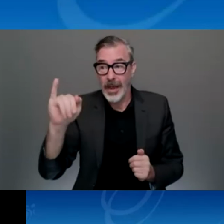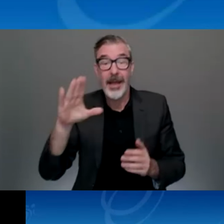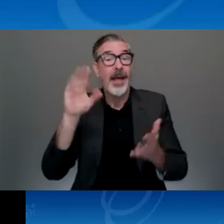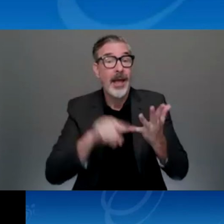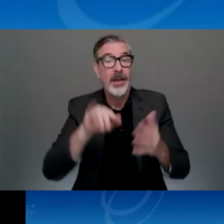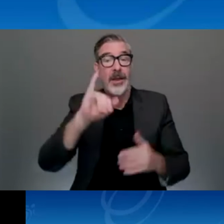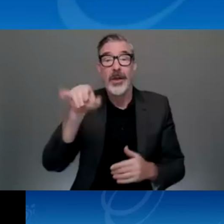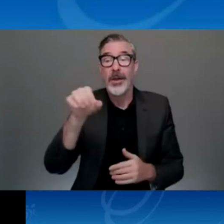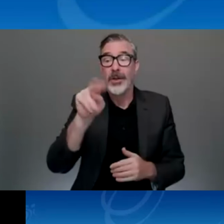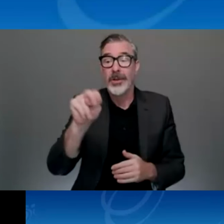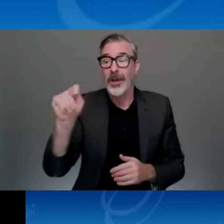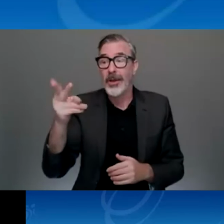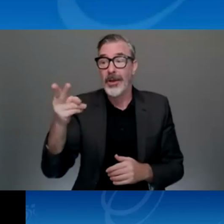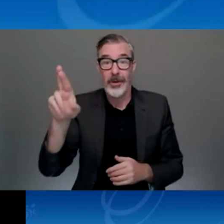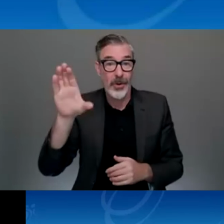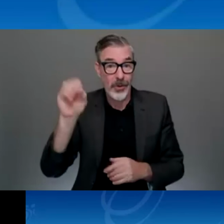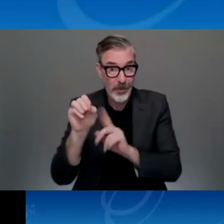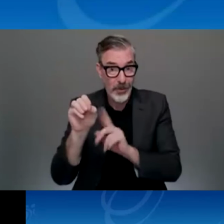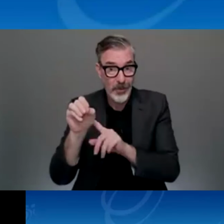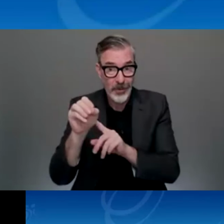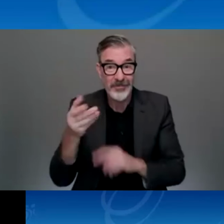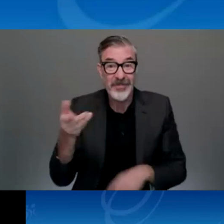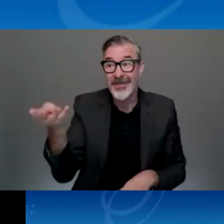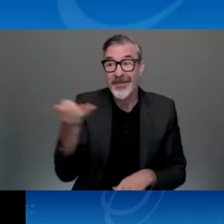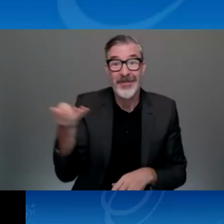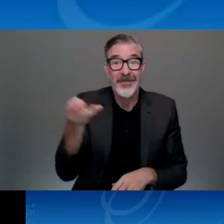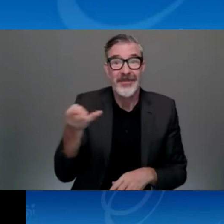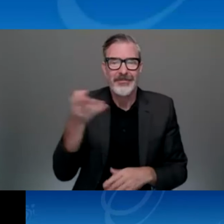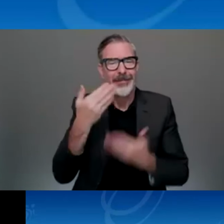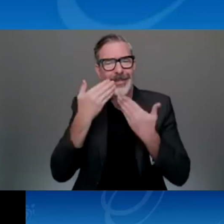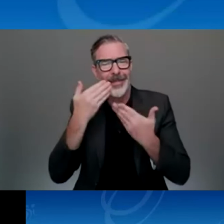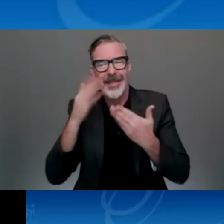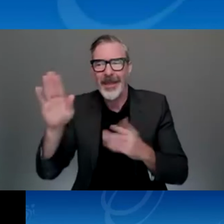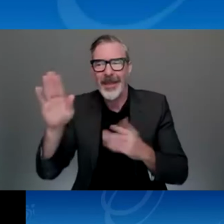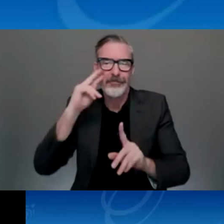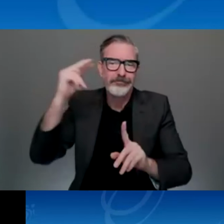and thank them for sharing their stories and insights with us today.